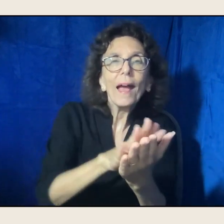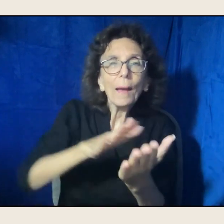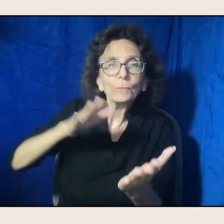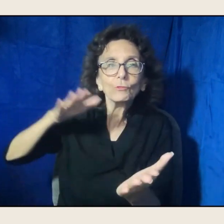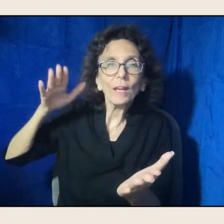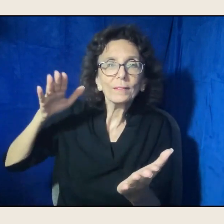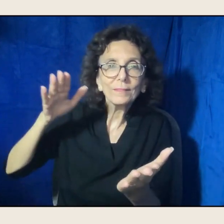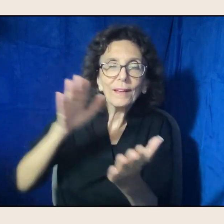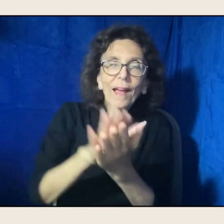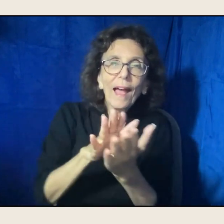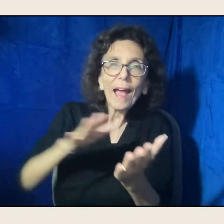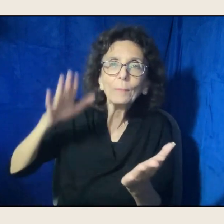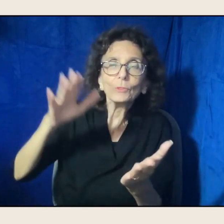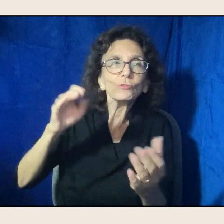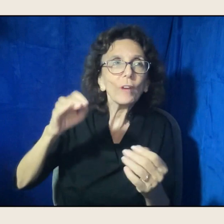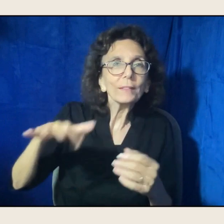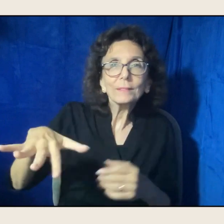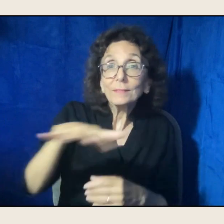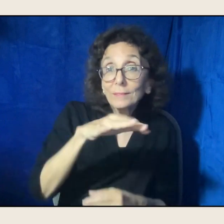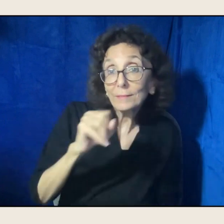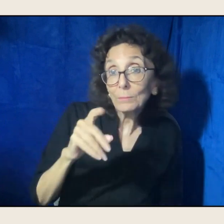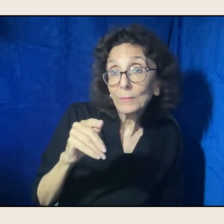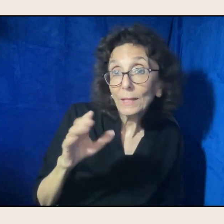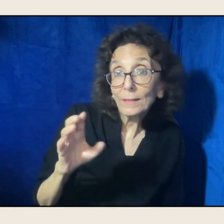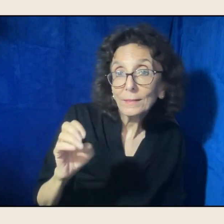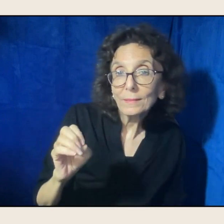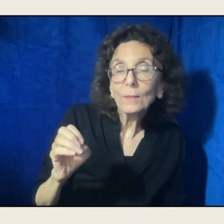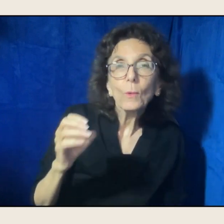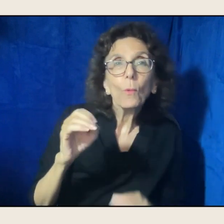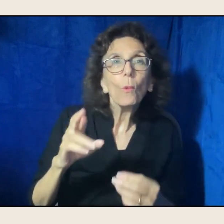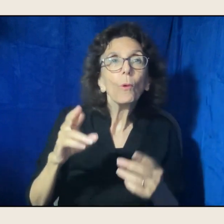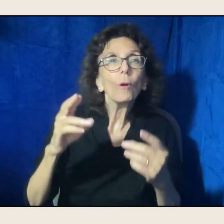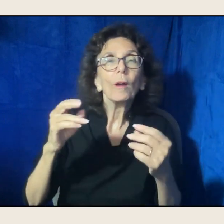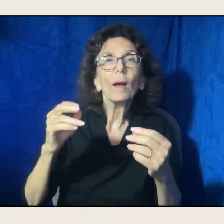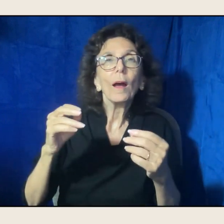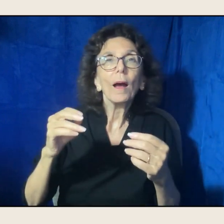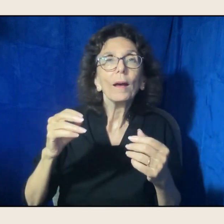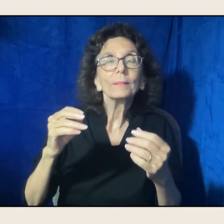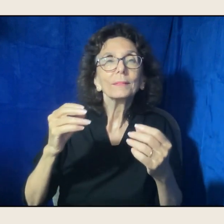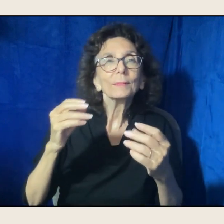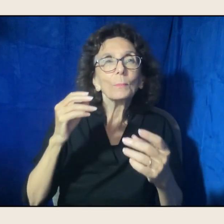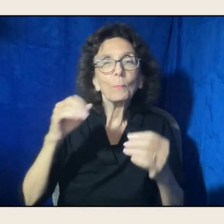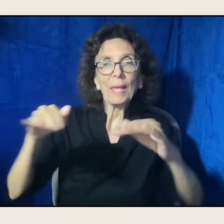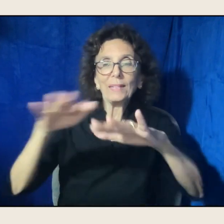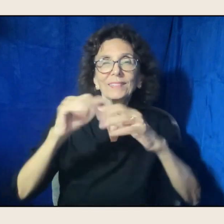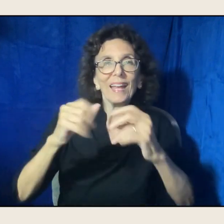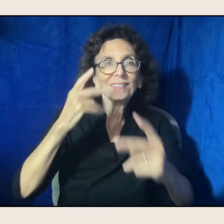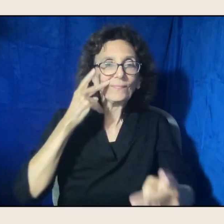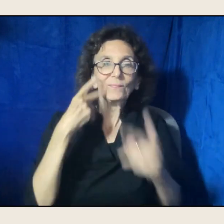or of visual and lived in spaces that don't necessarily have language